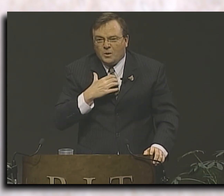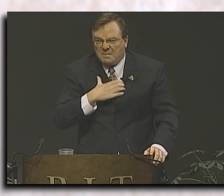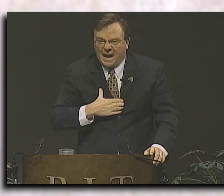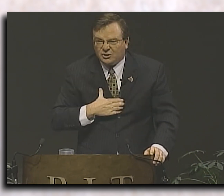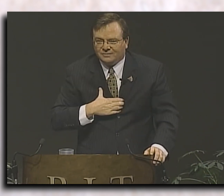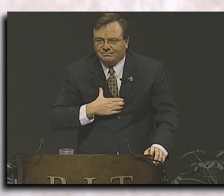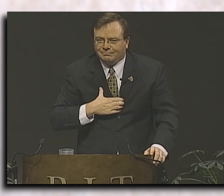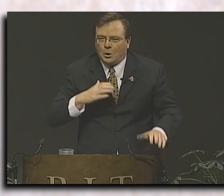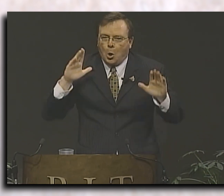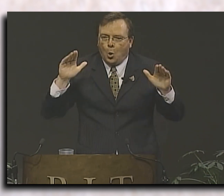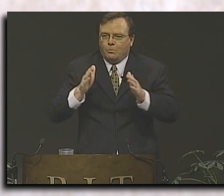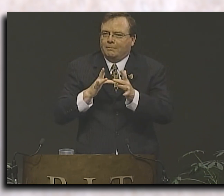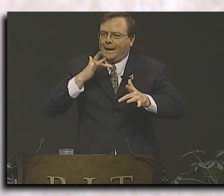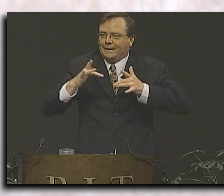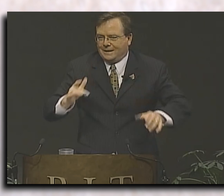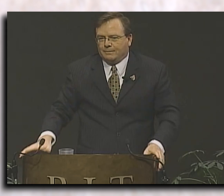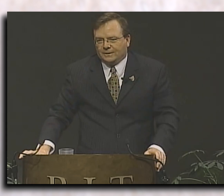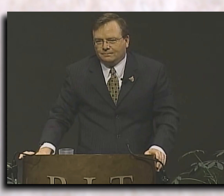with passion, hope and excitement.